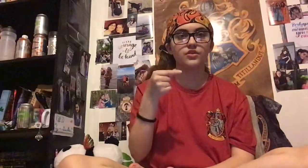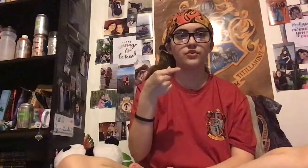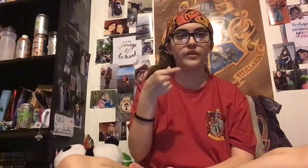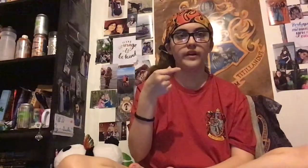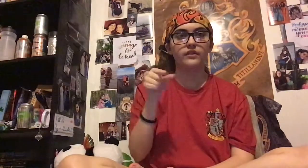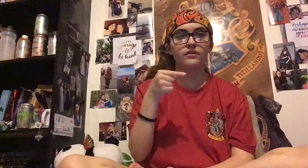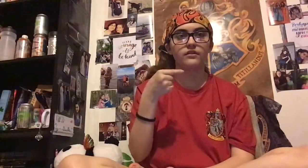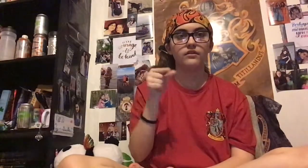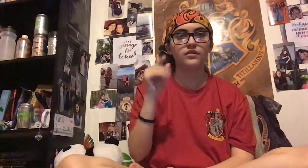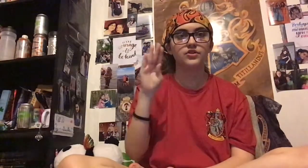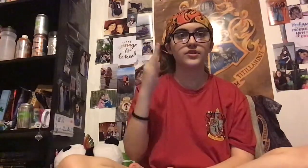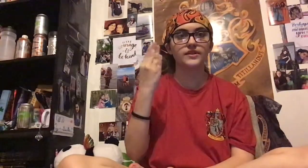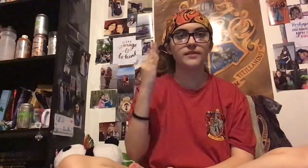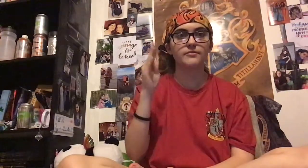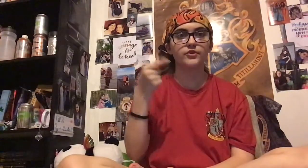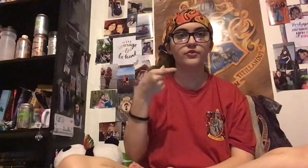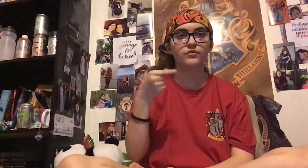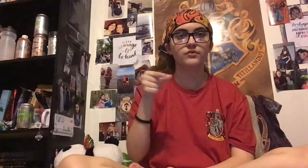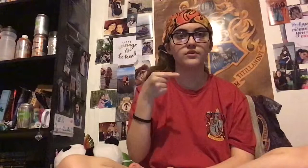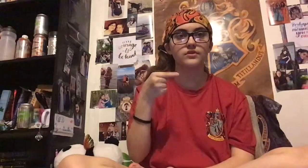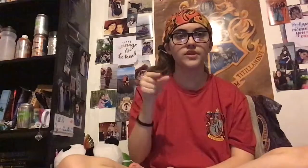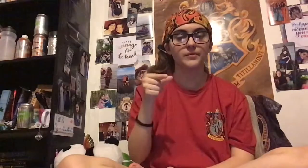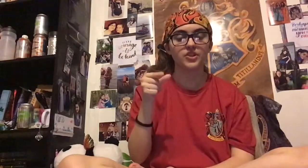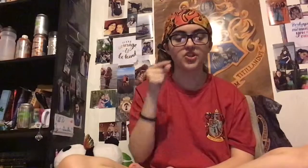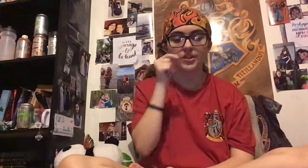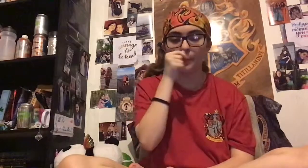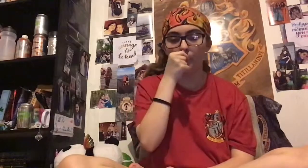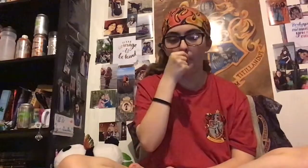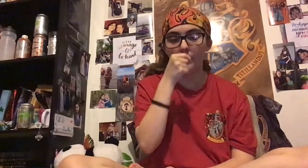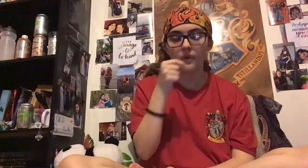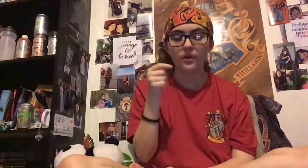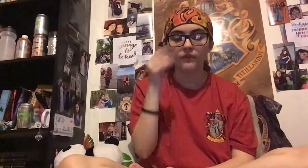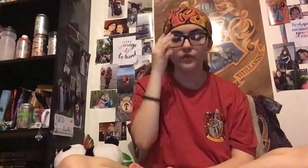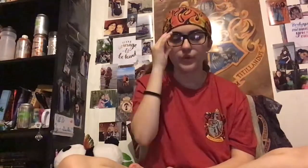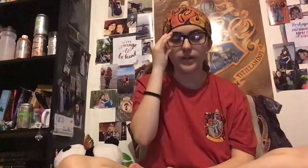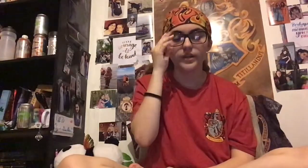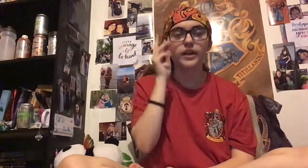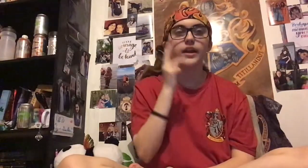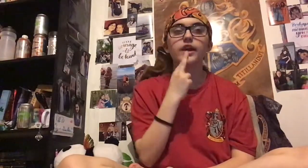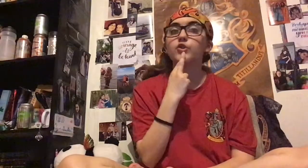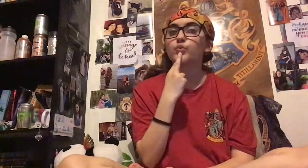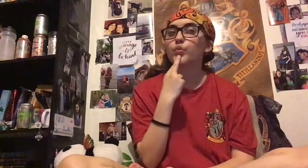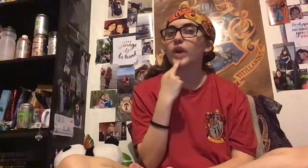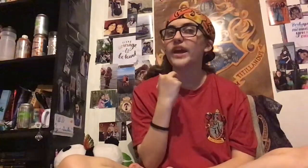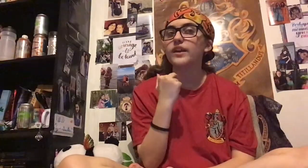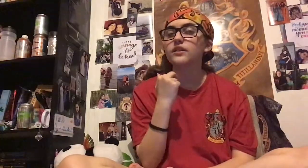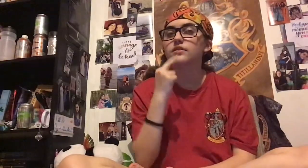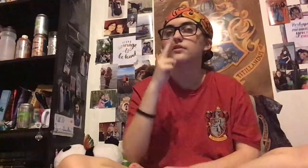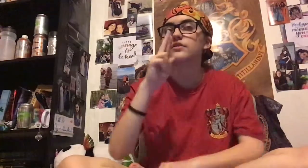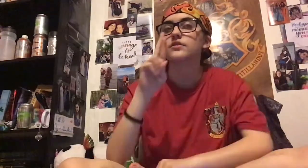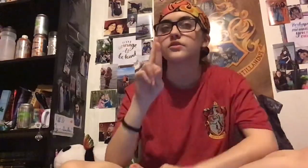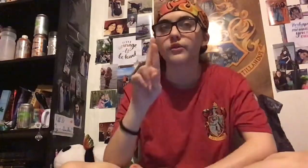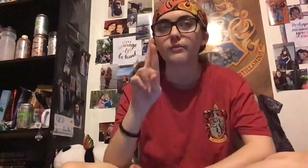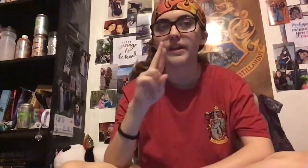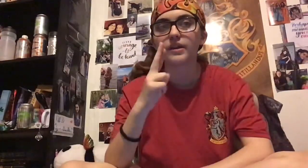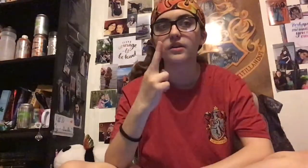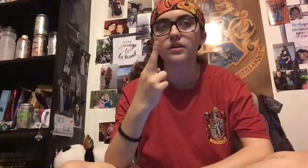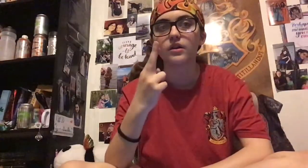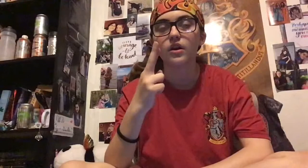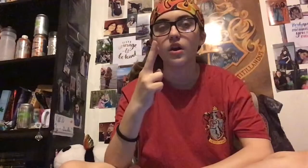Green just like blue except with a G green and red so making our